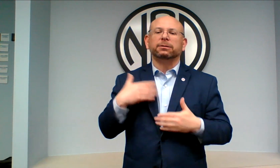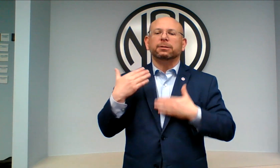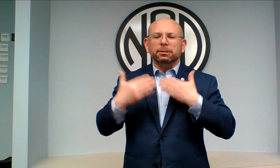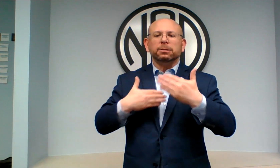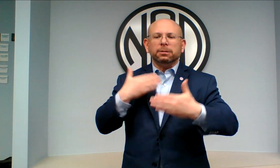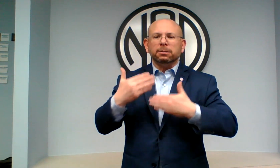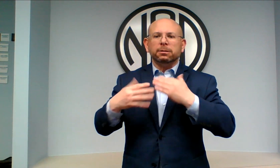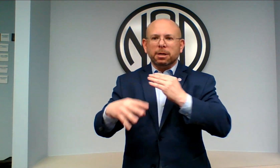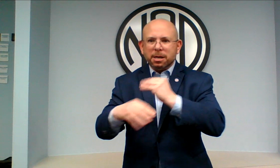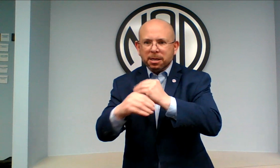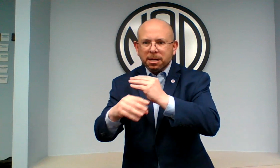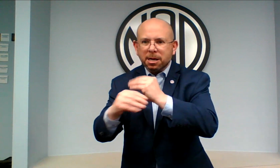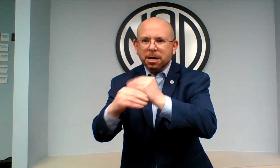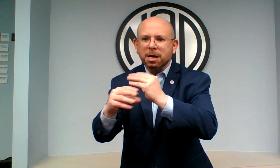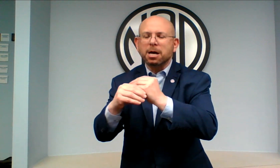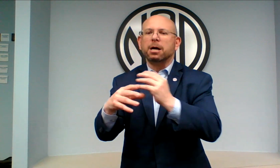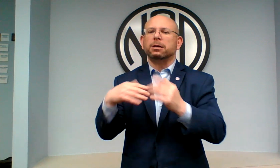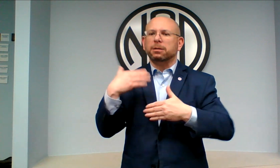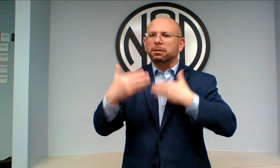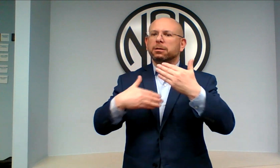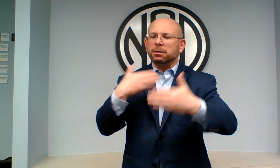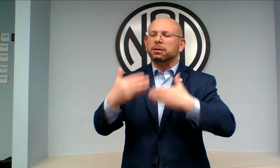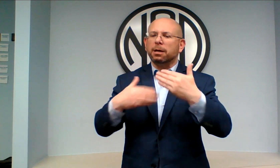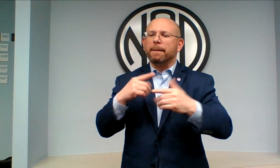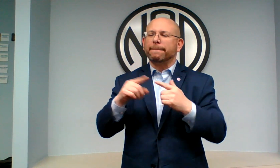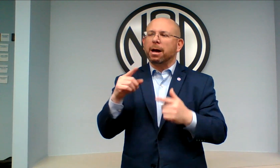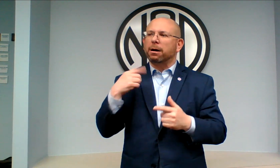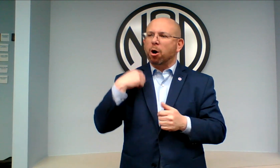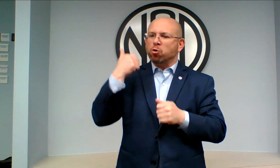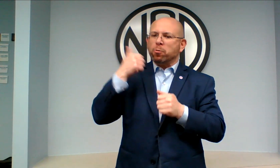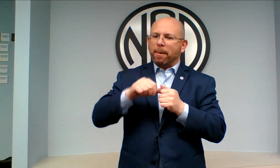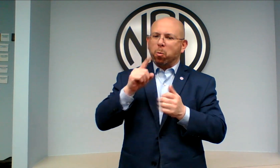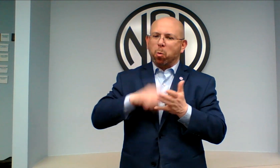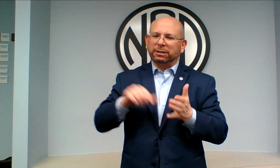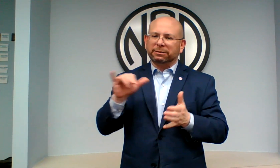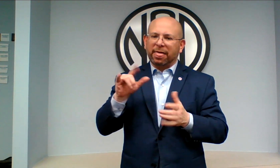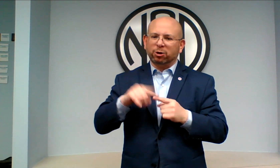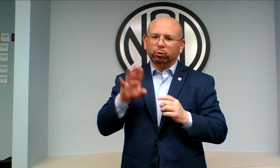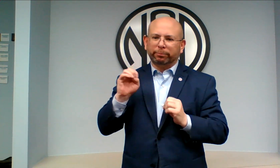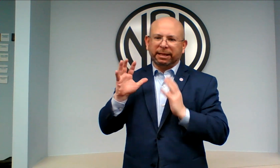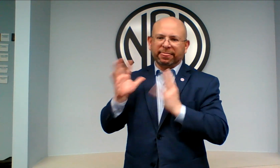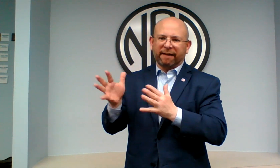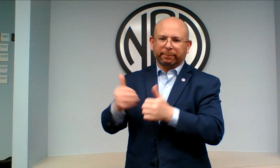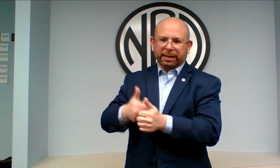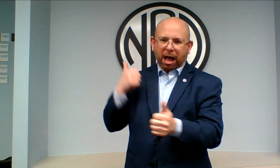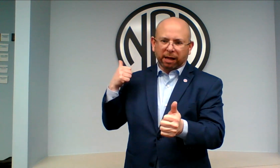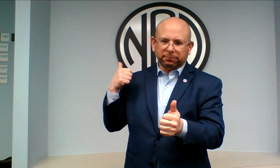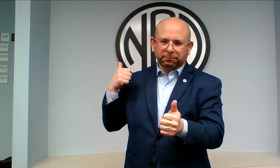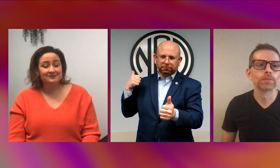Now as the industry grew and grew, I would see more and more. However, for the most part,